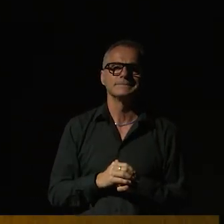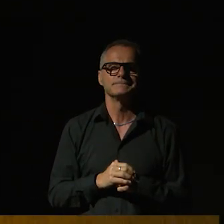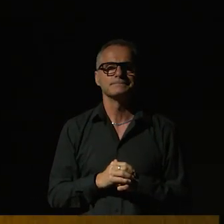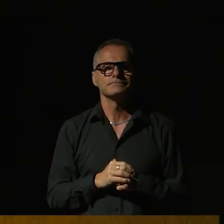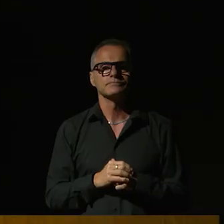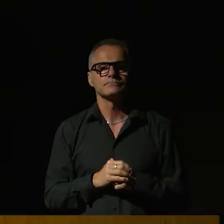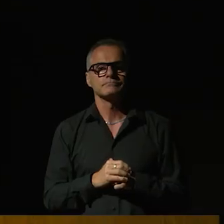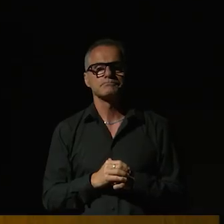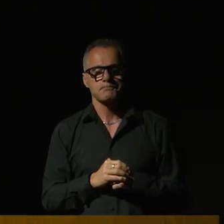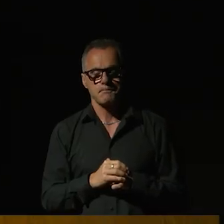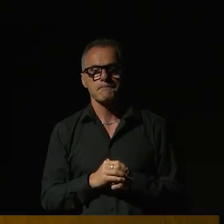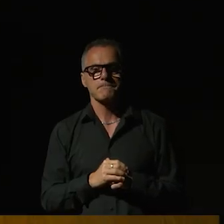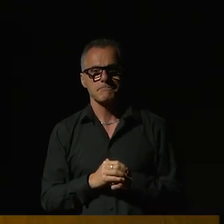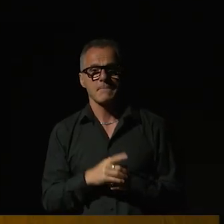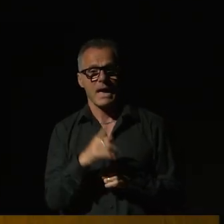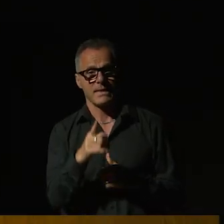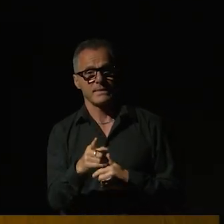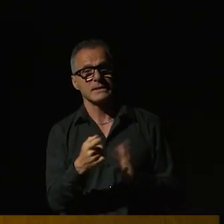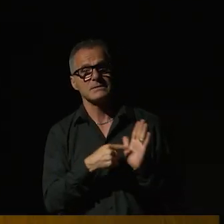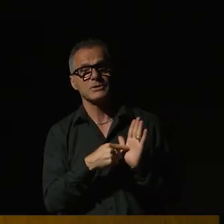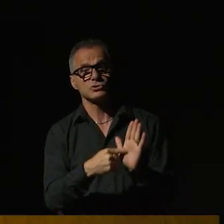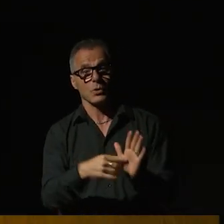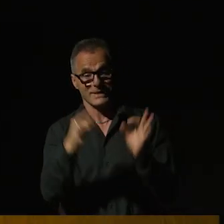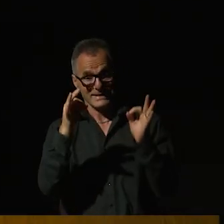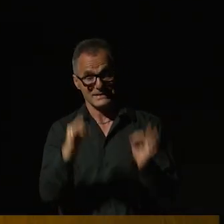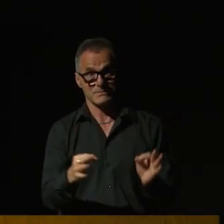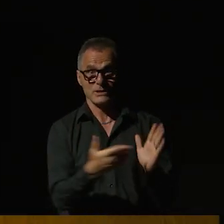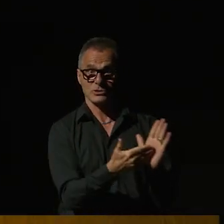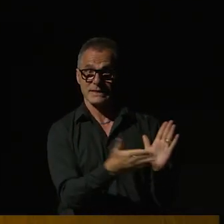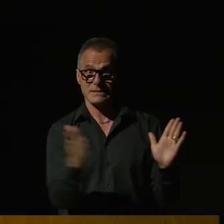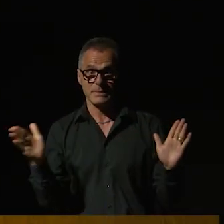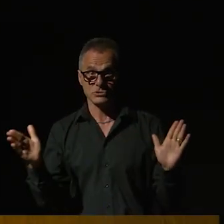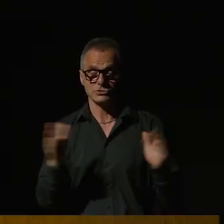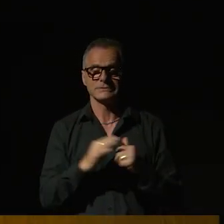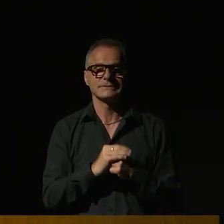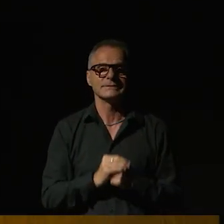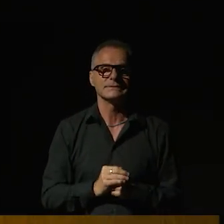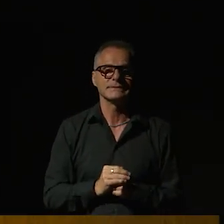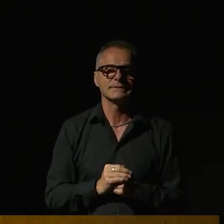and thereafter shown in a special exhibition for the last time together. 'Myths in the Making'